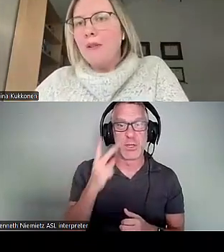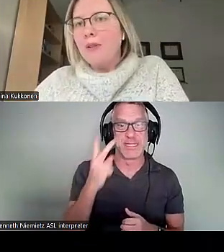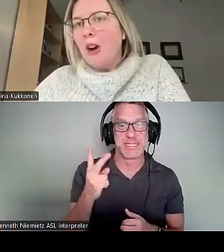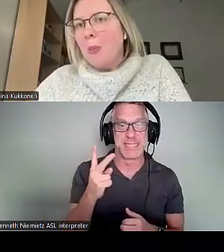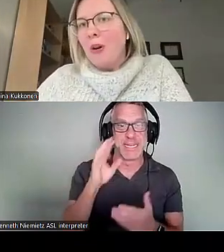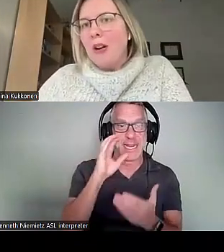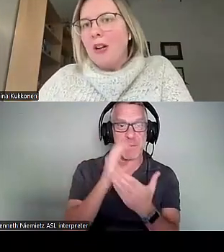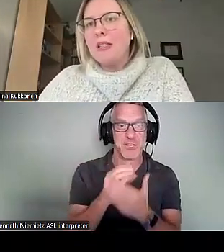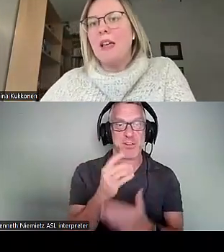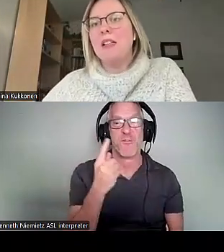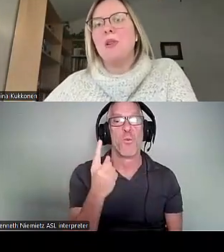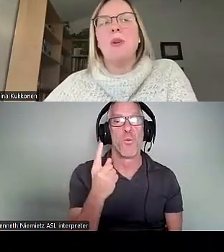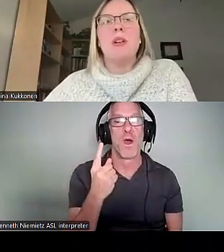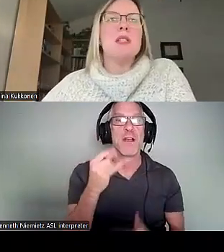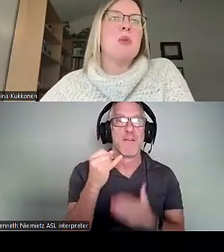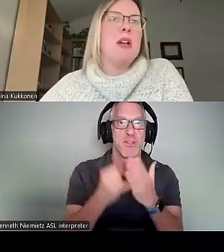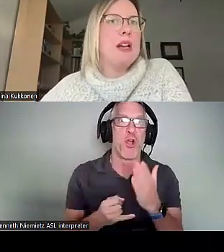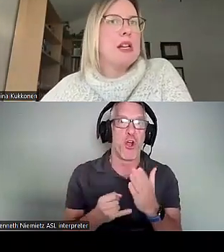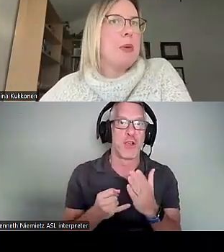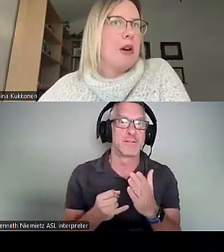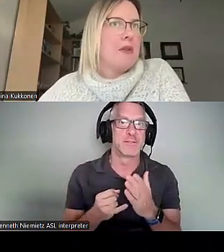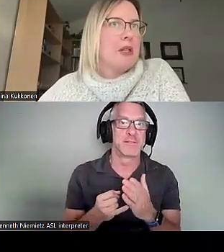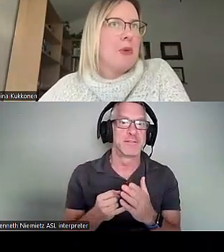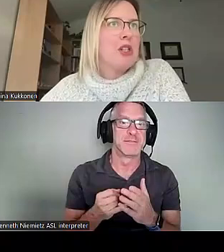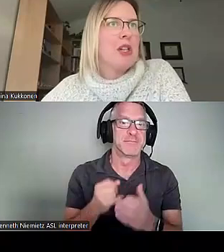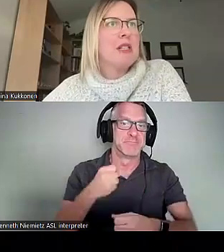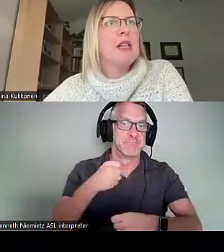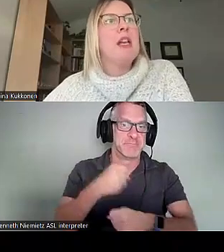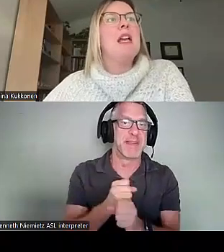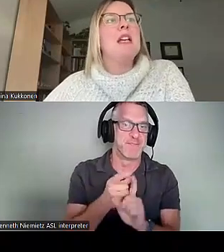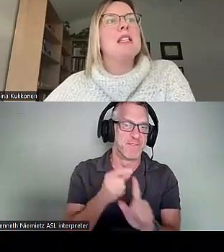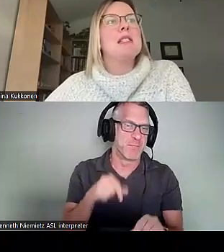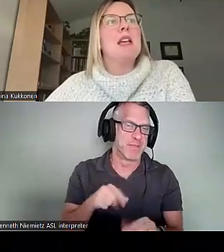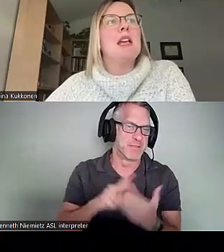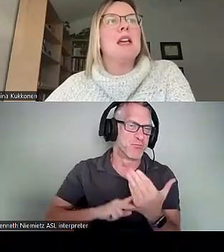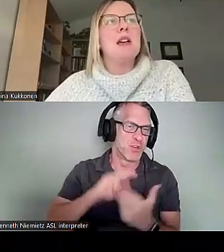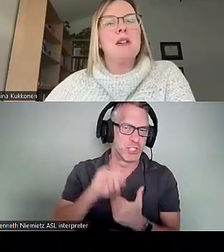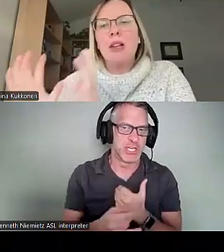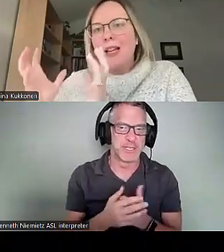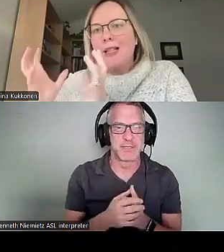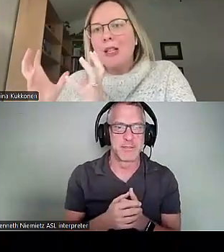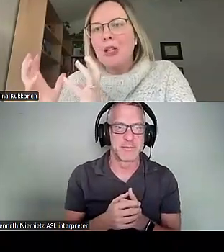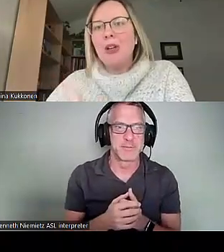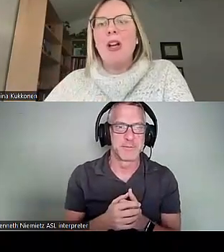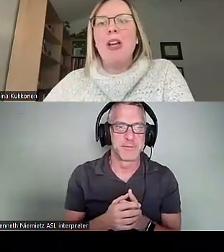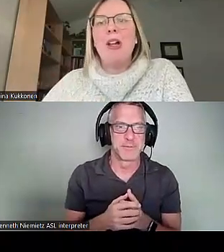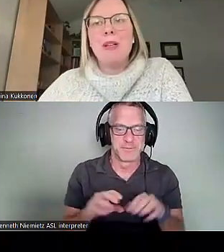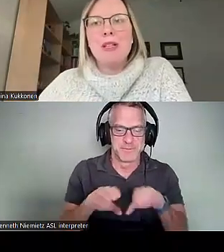of the art products that was created as part of this project. It's a clay cylinder, and I'll be